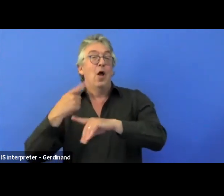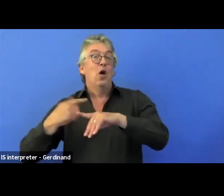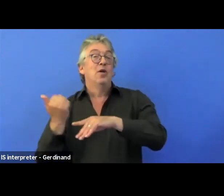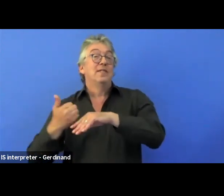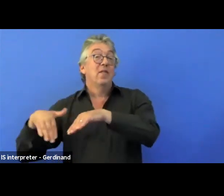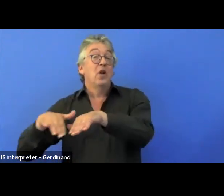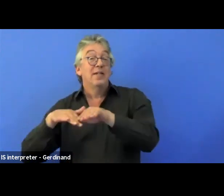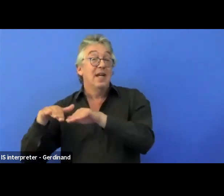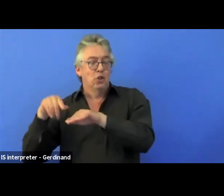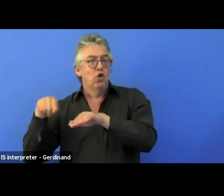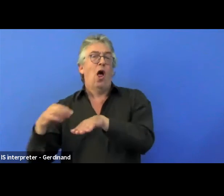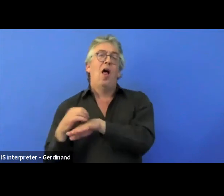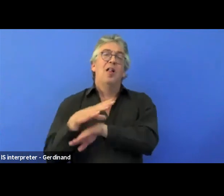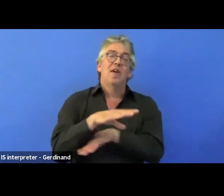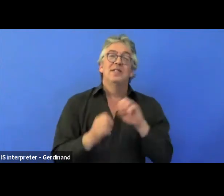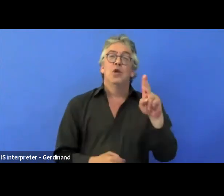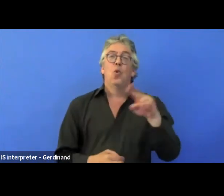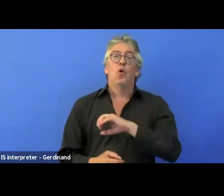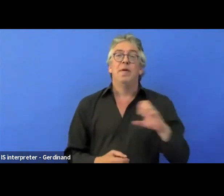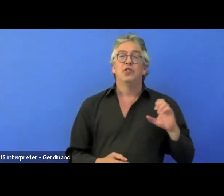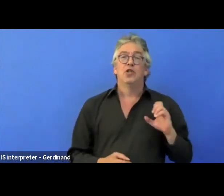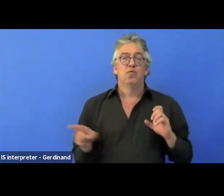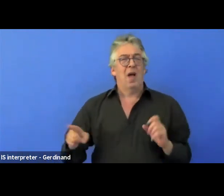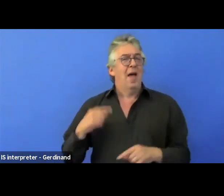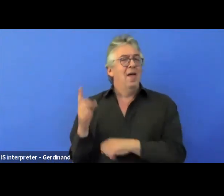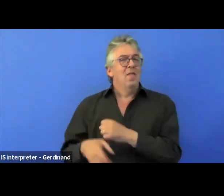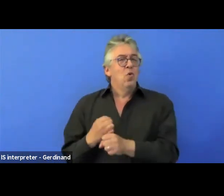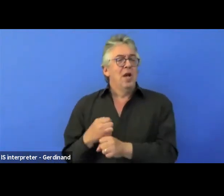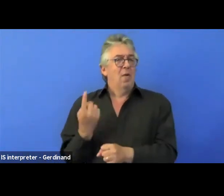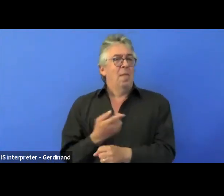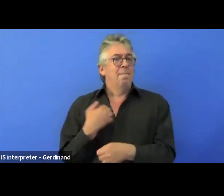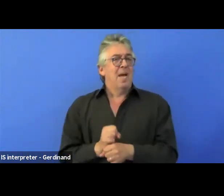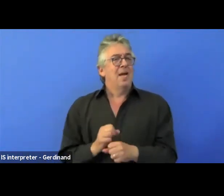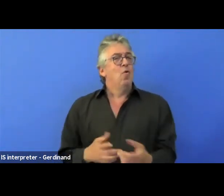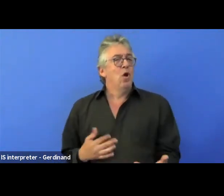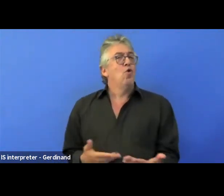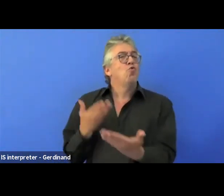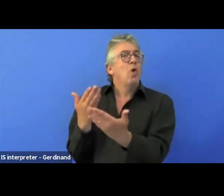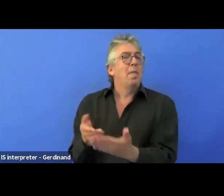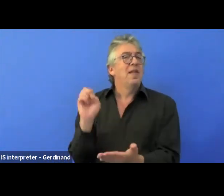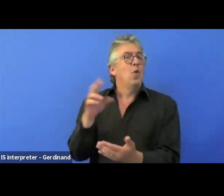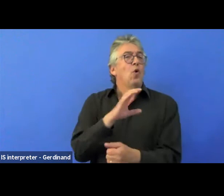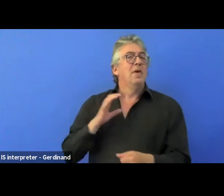in which yearly we provide recommendations to the Commission on what priorities they could fund,